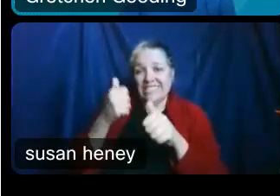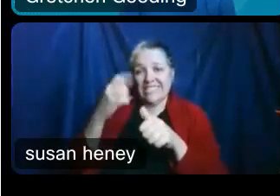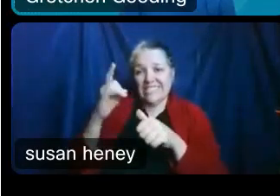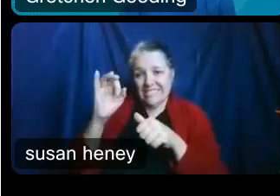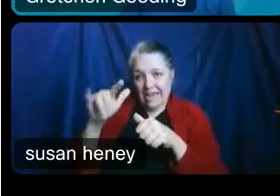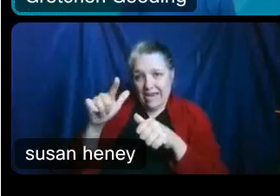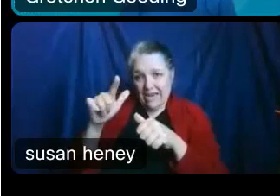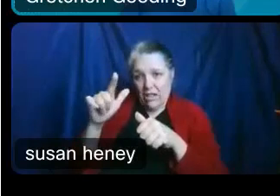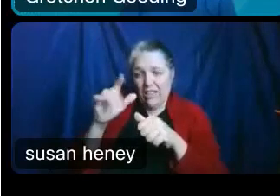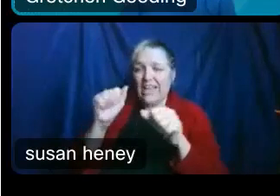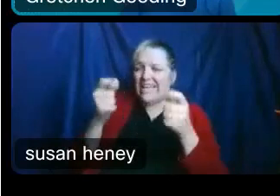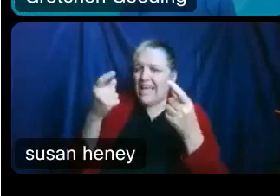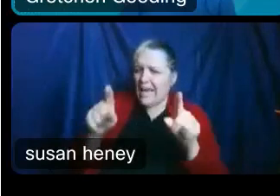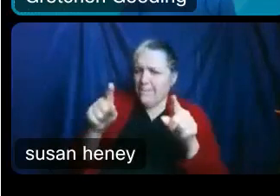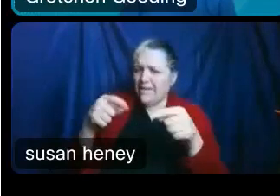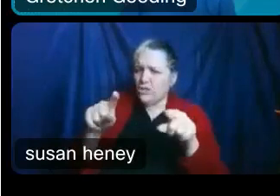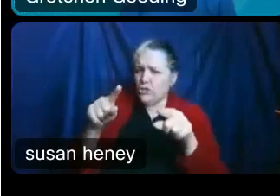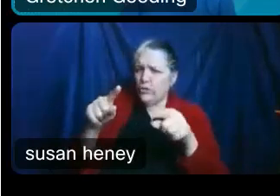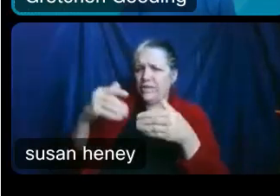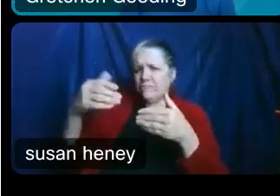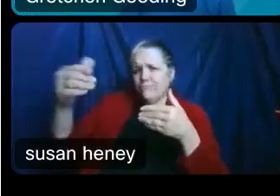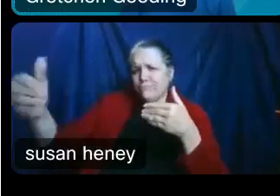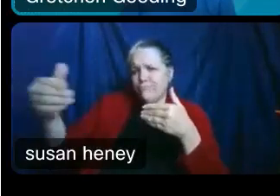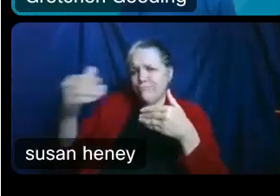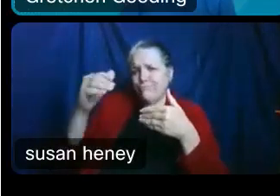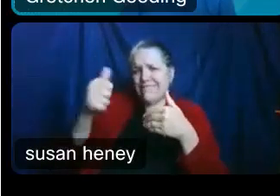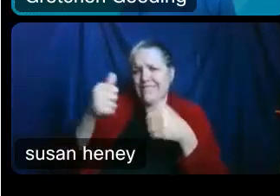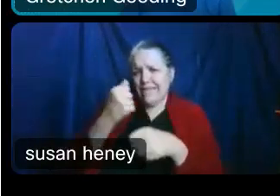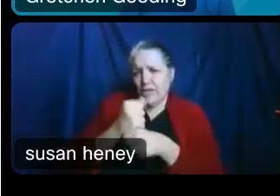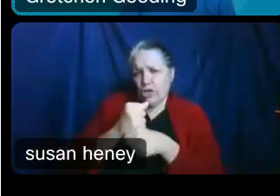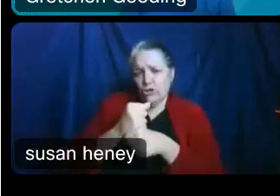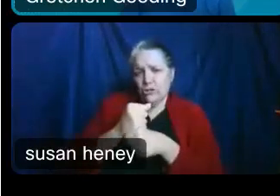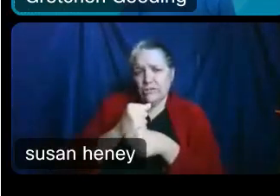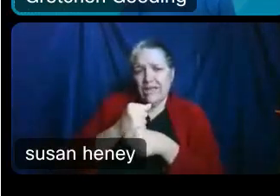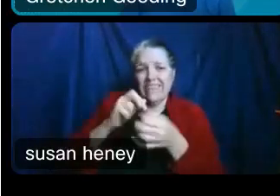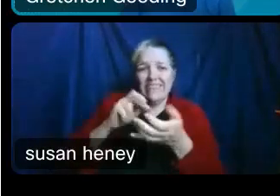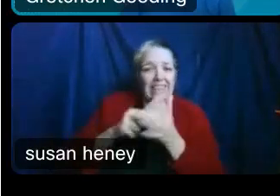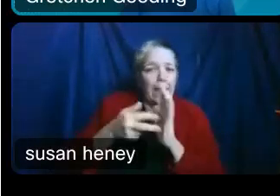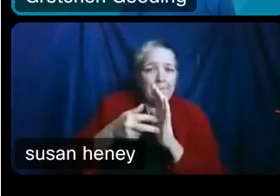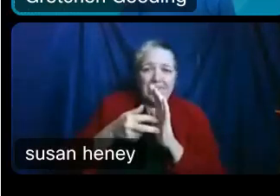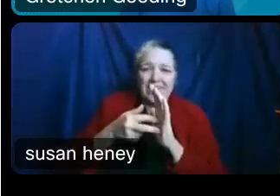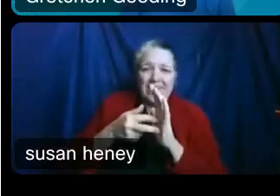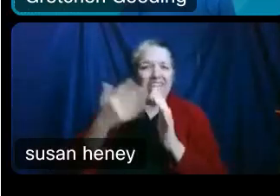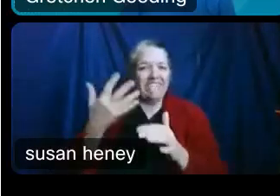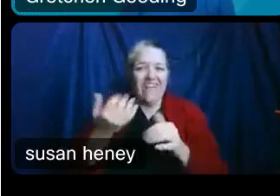These geographic changes make it unfeasible to produce 5-year comparison profiles using